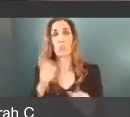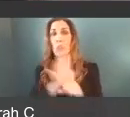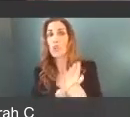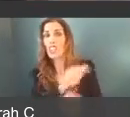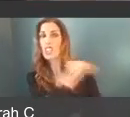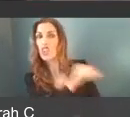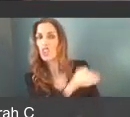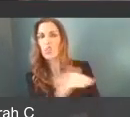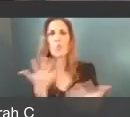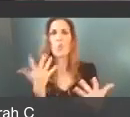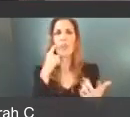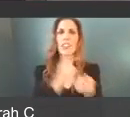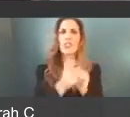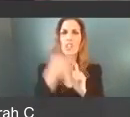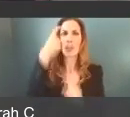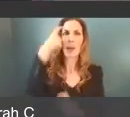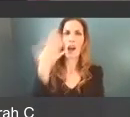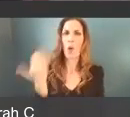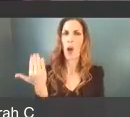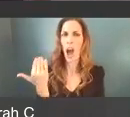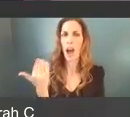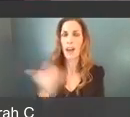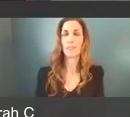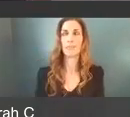[Commissioner Arkoosh] Well, I think it was two things. I think that and what I